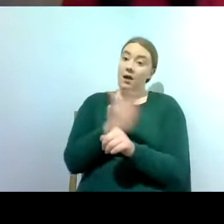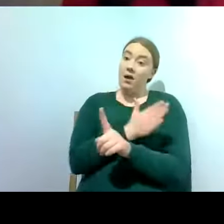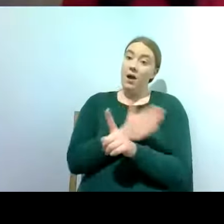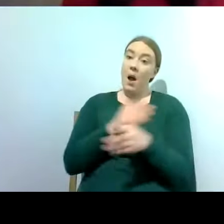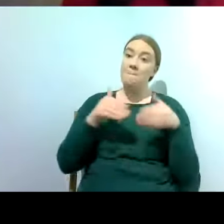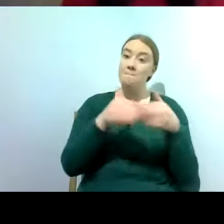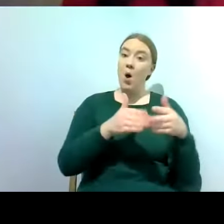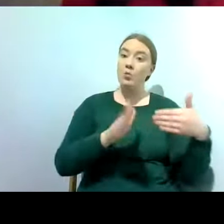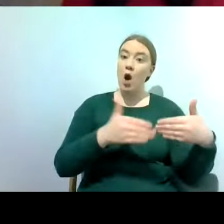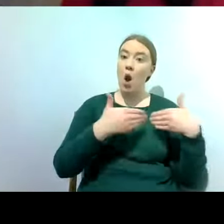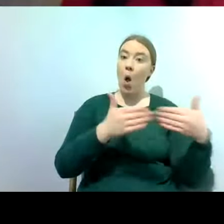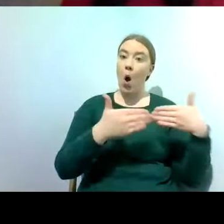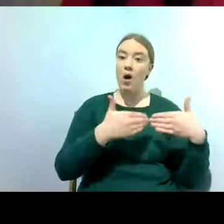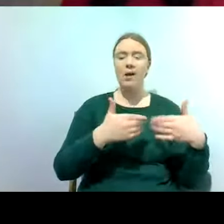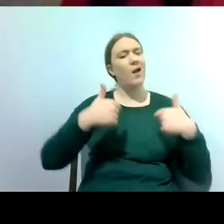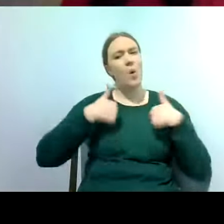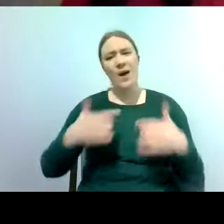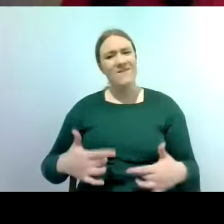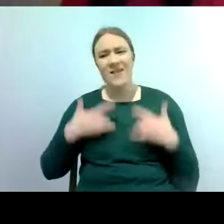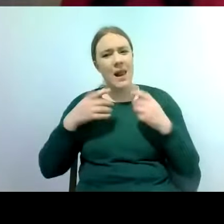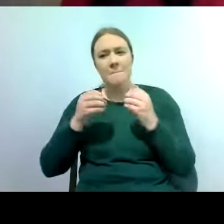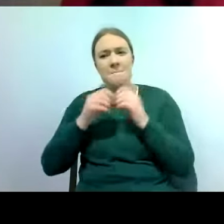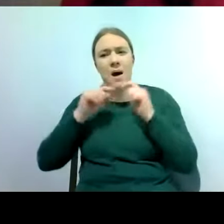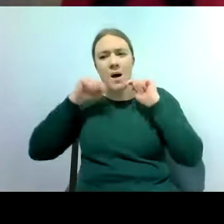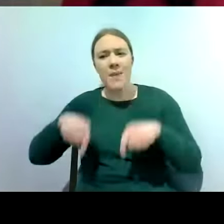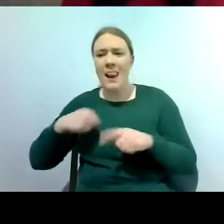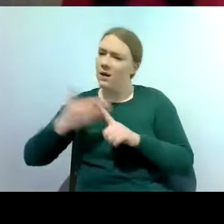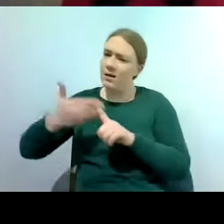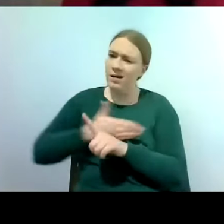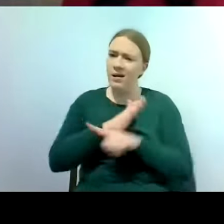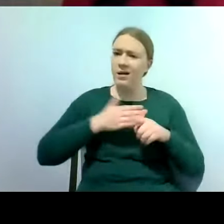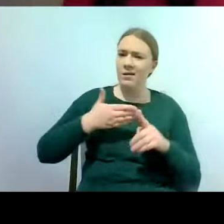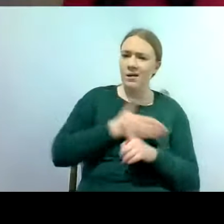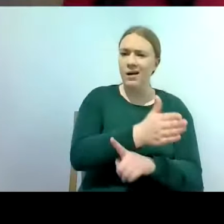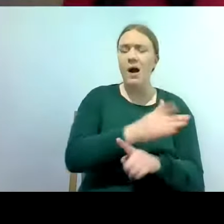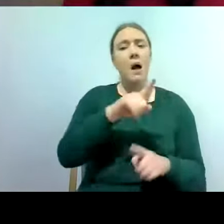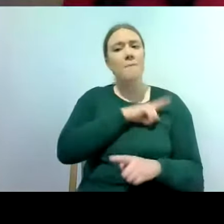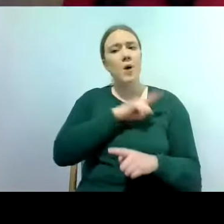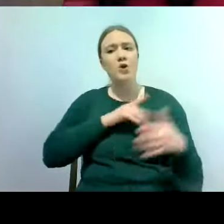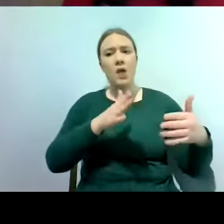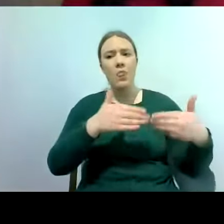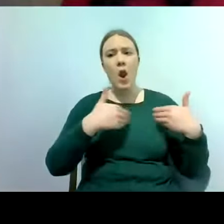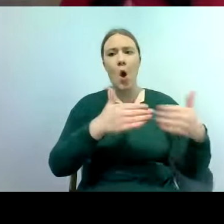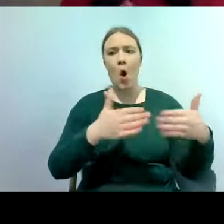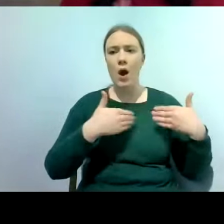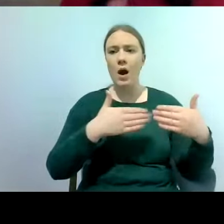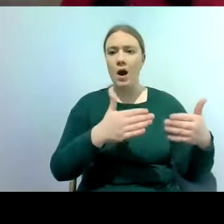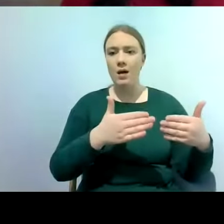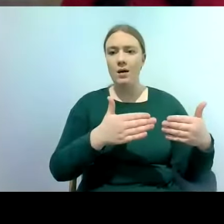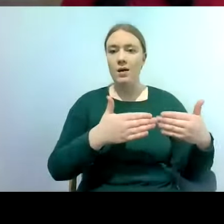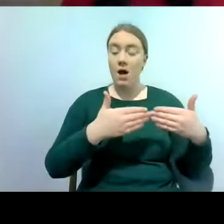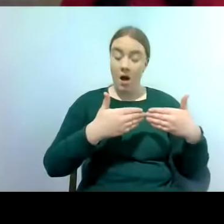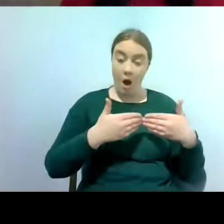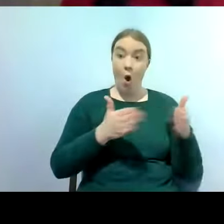which we didn't imagine a barbel would use because as the lock gate opens and the boat travels in